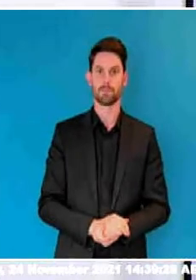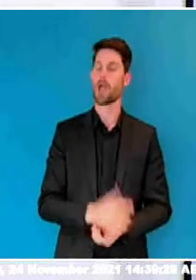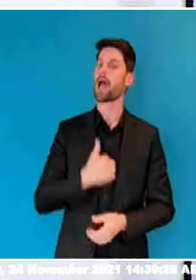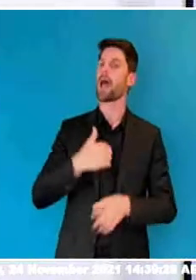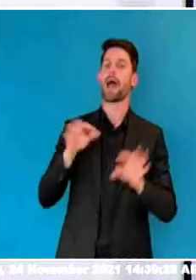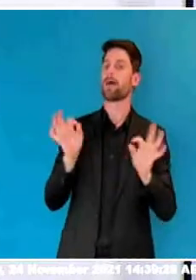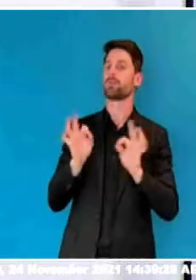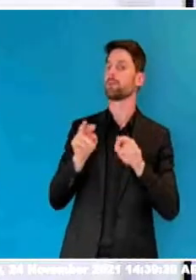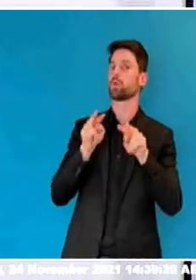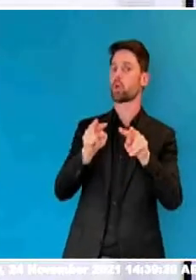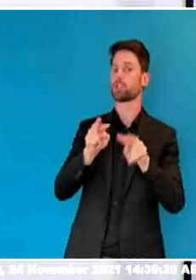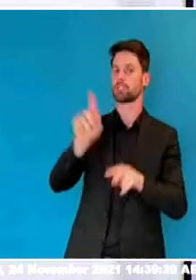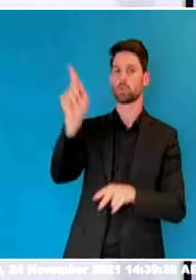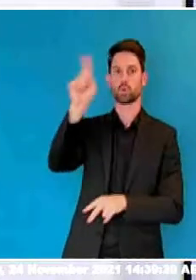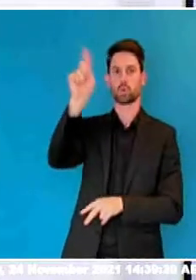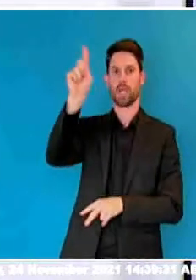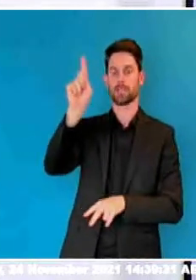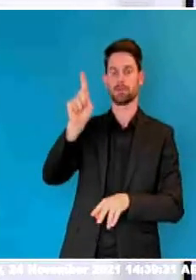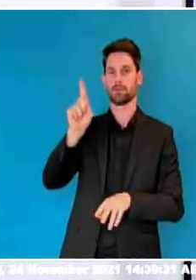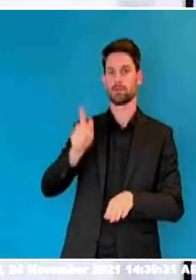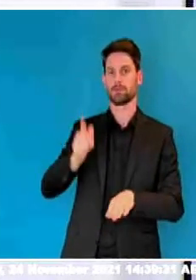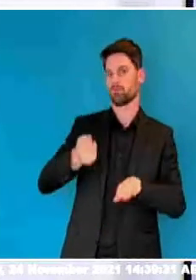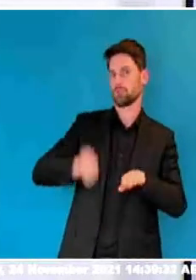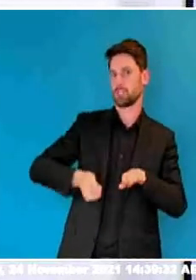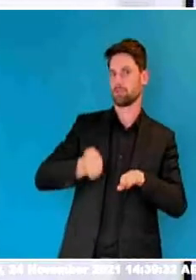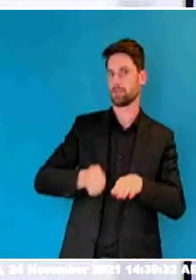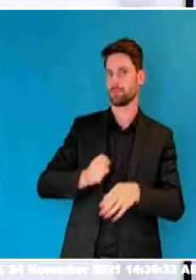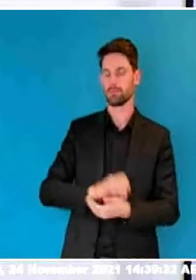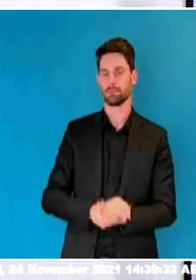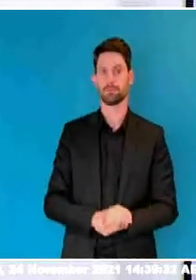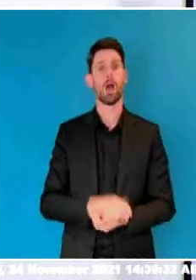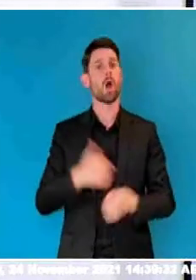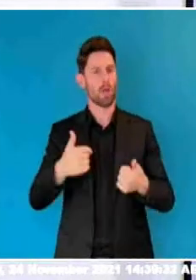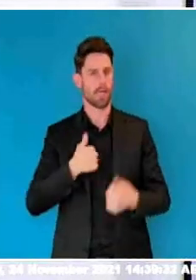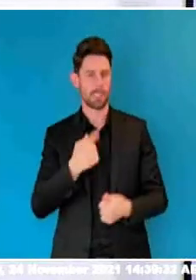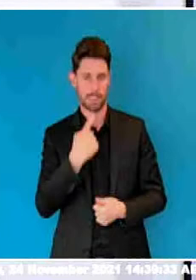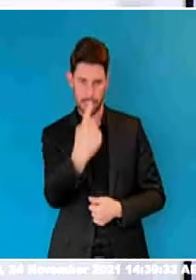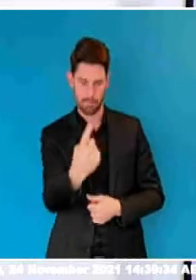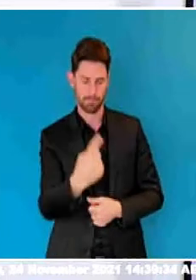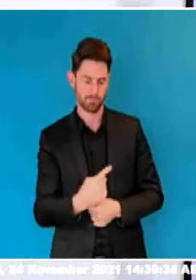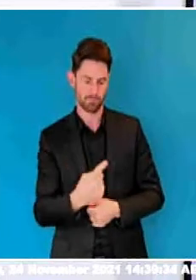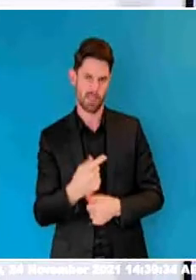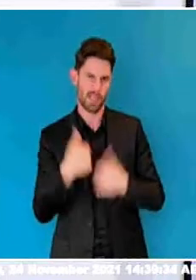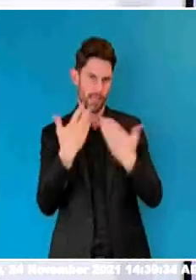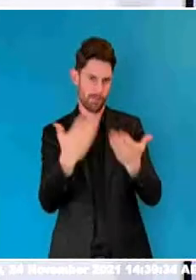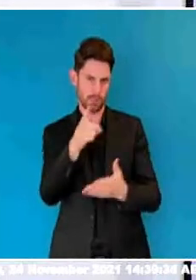If I put this proposition to you, if you accept that the making of an